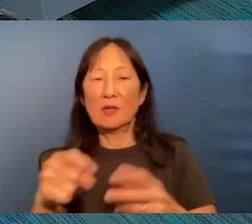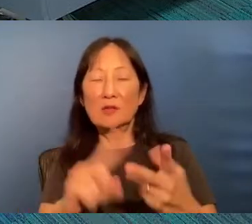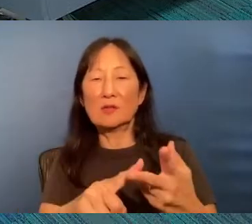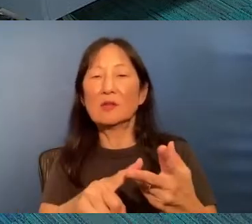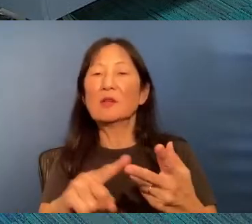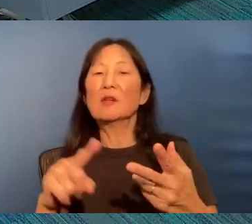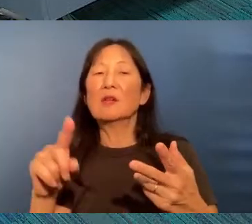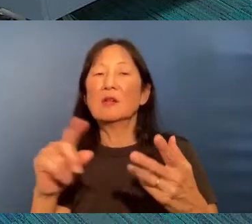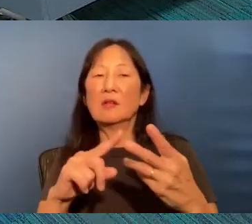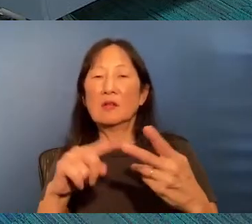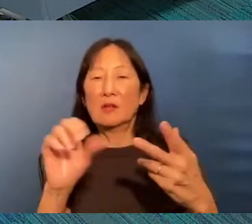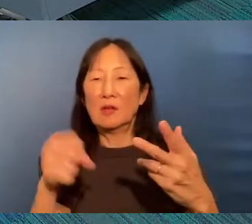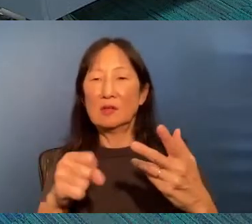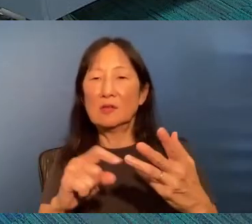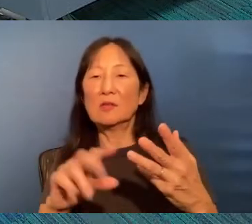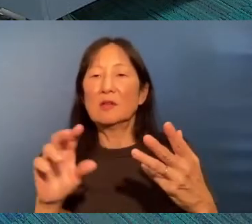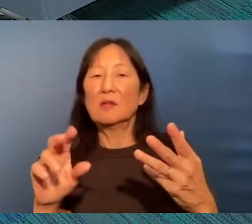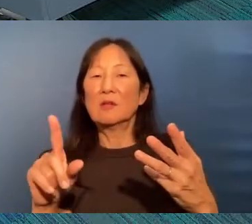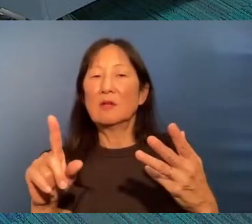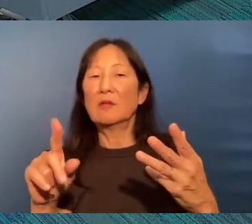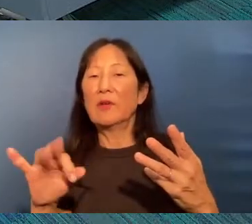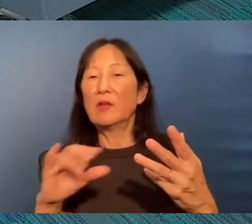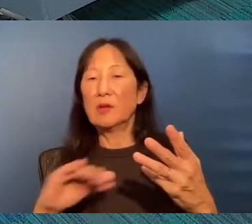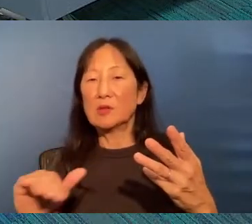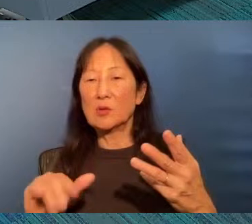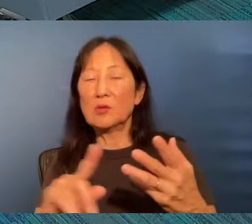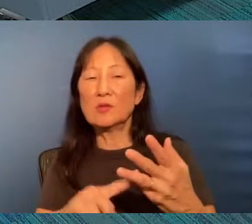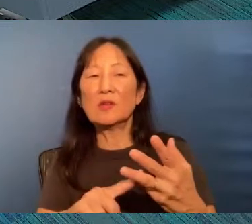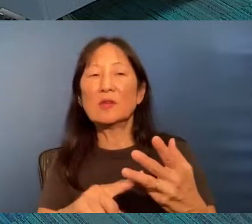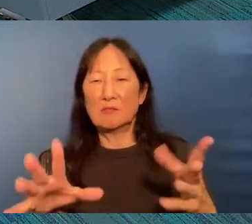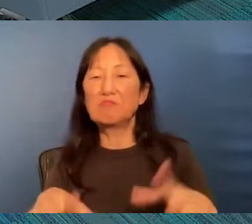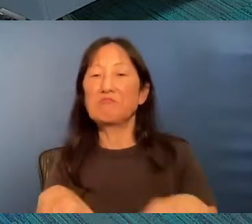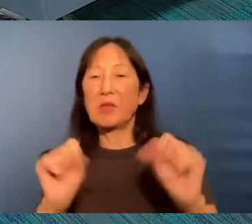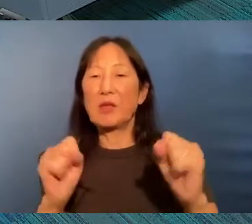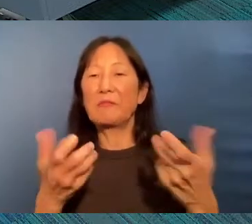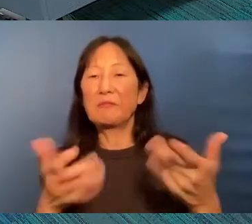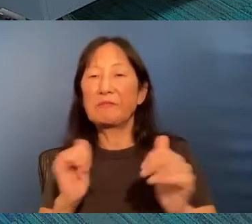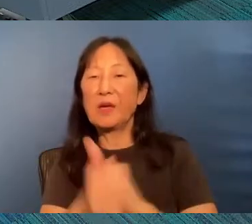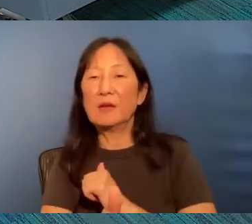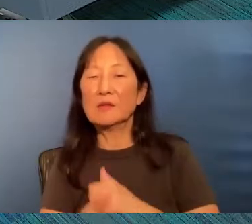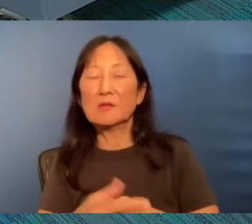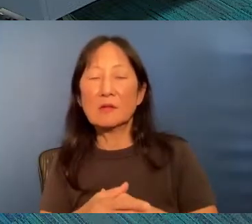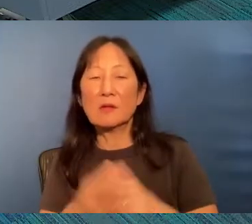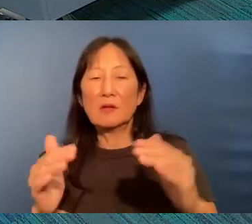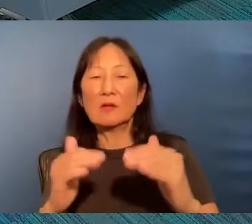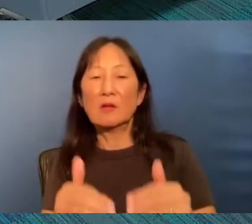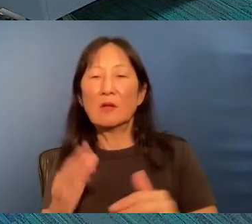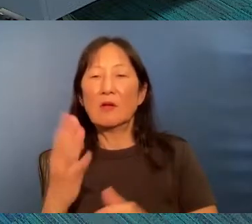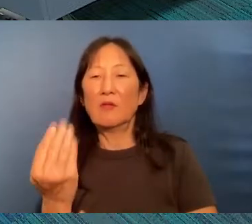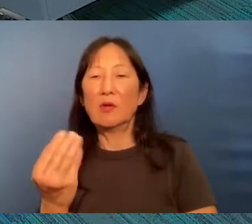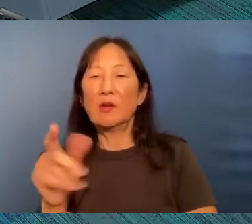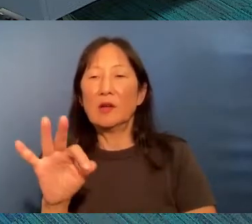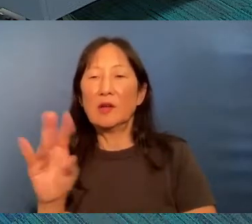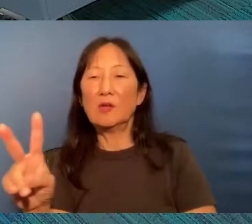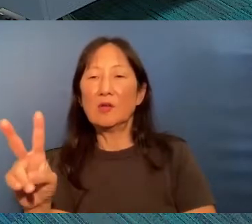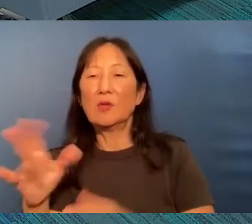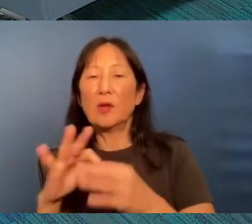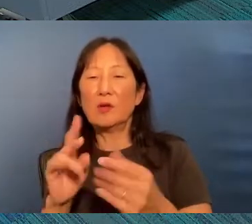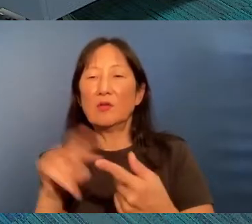Senator Faveo is excused. Recommendation is adopted chair. Thank you. Moving on to Senate bill 1492 Relating to mobility management.